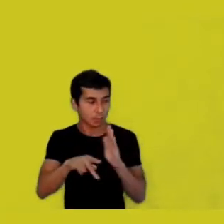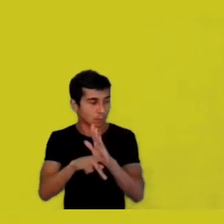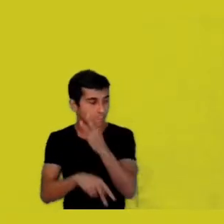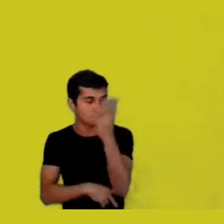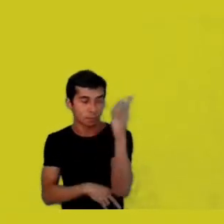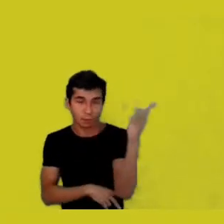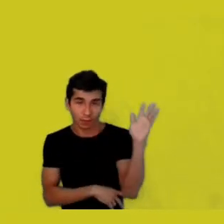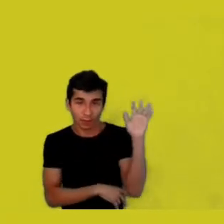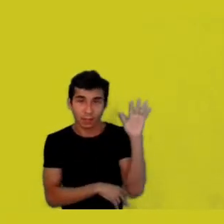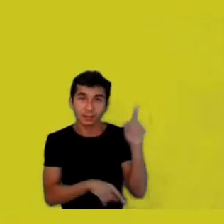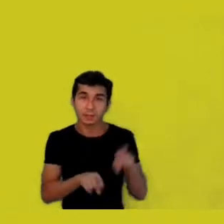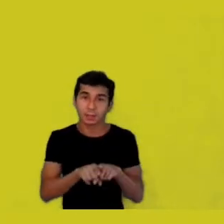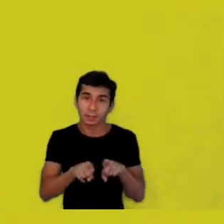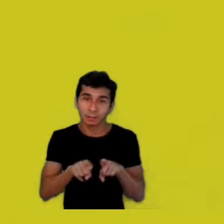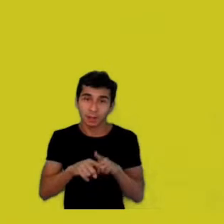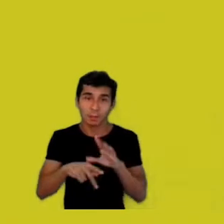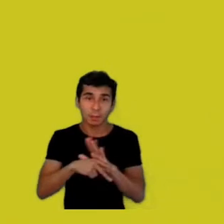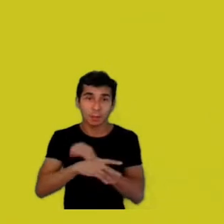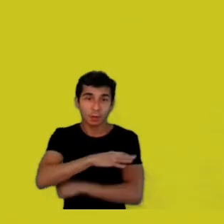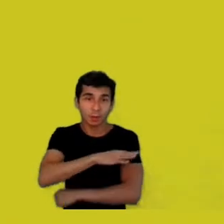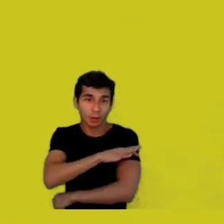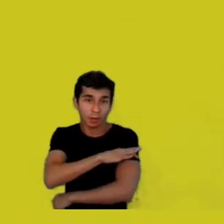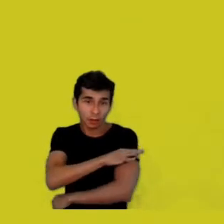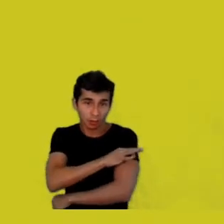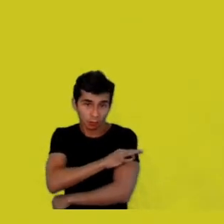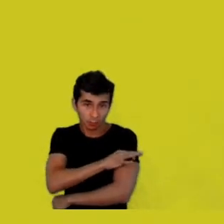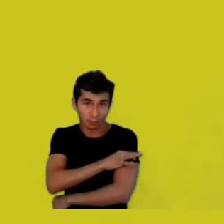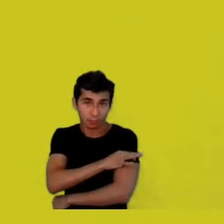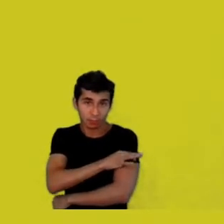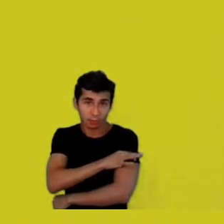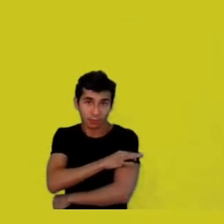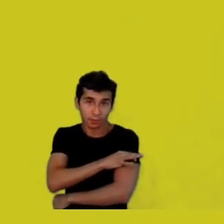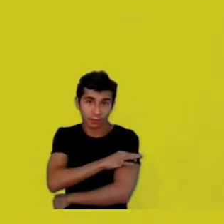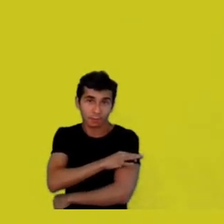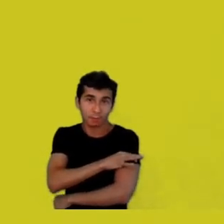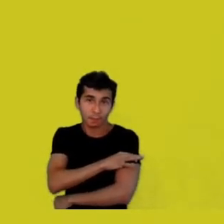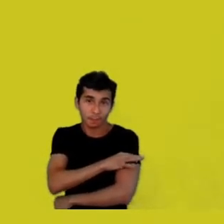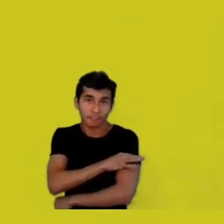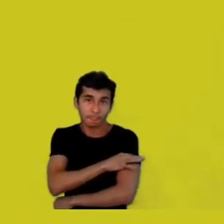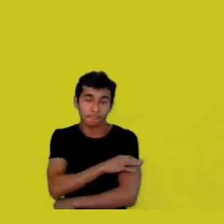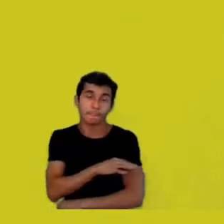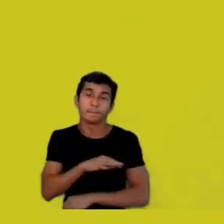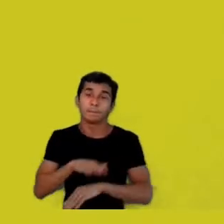means to transit these possible mundanities.